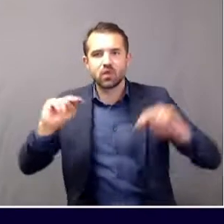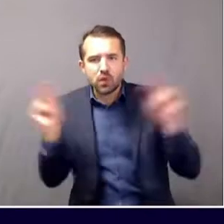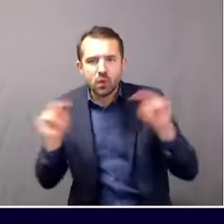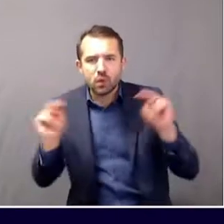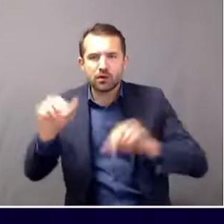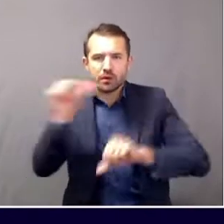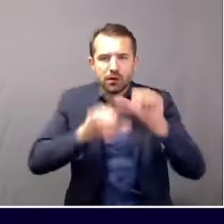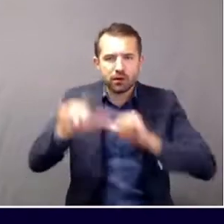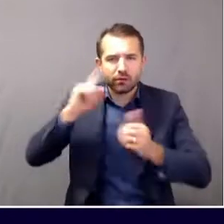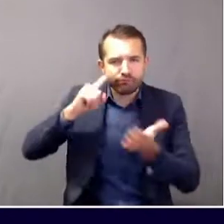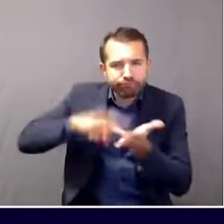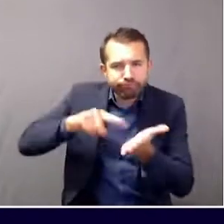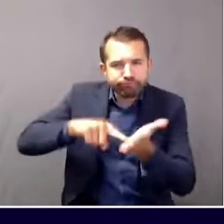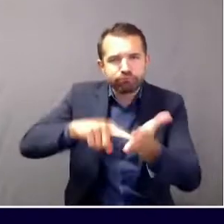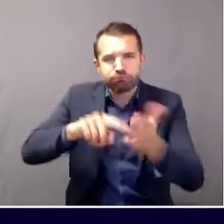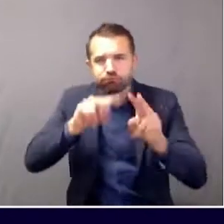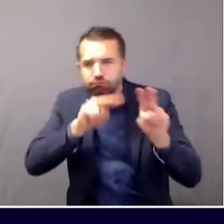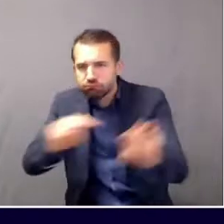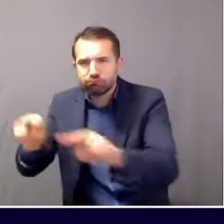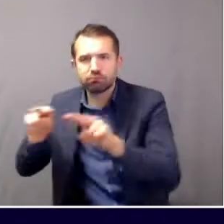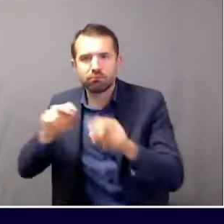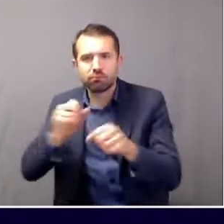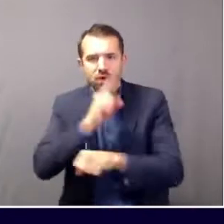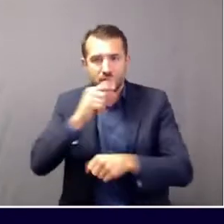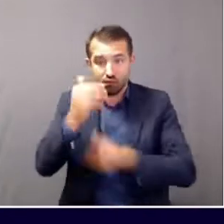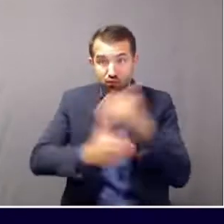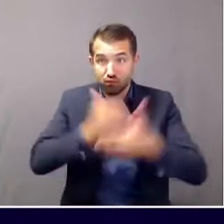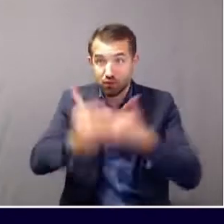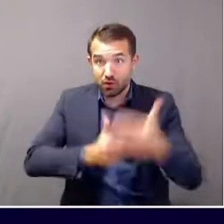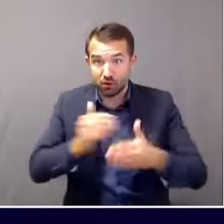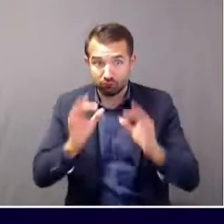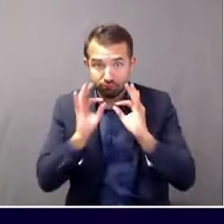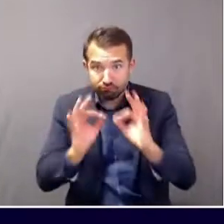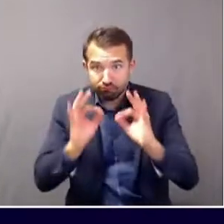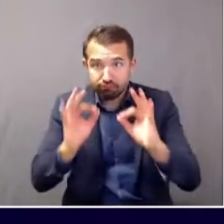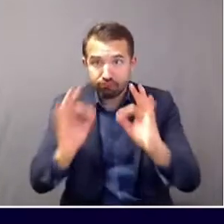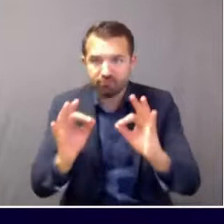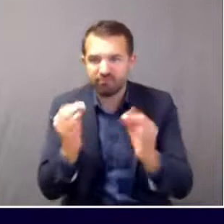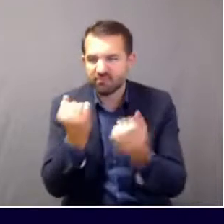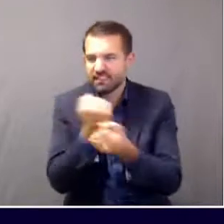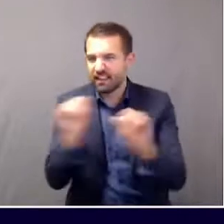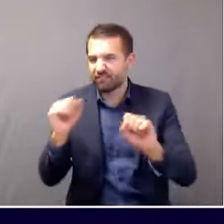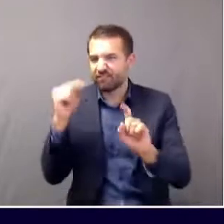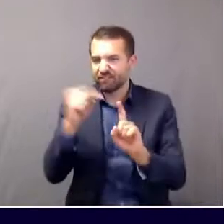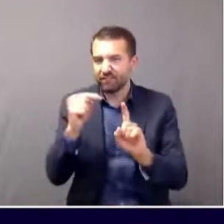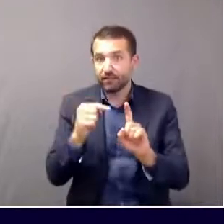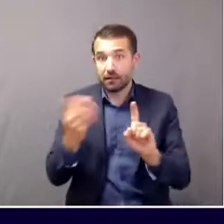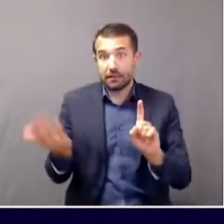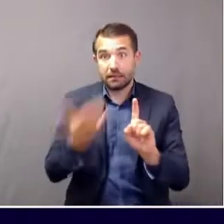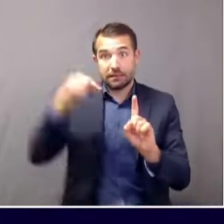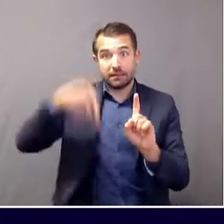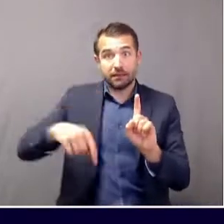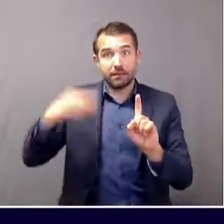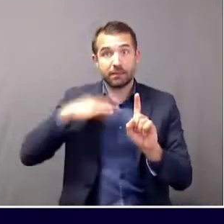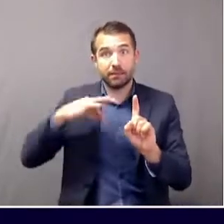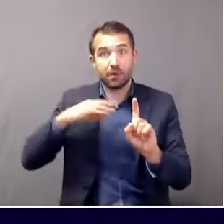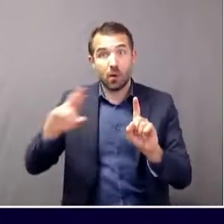simultaneously planning for the arrival of a covert nineteen